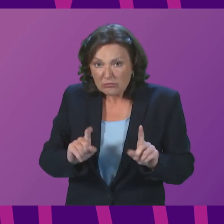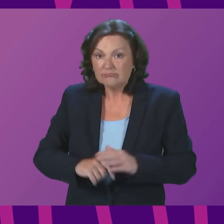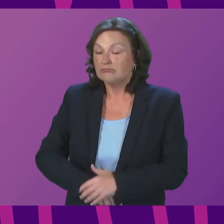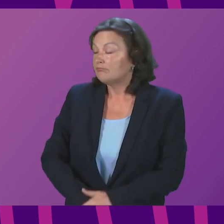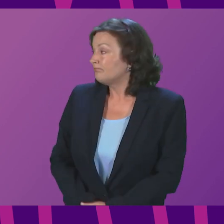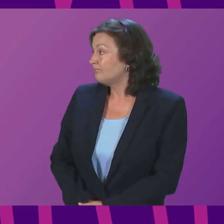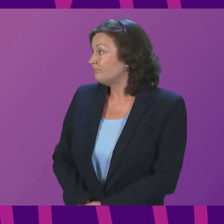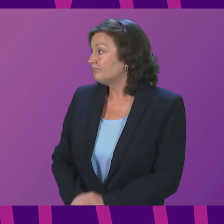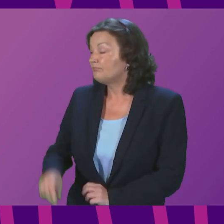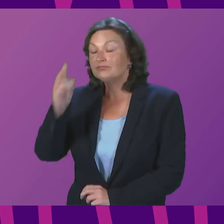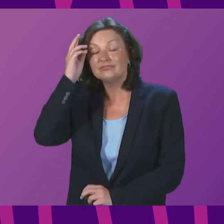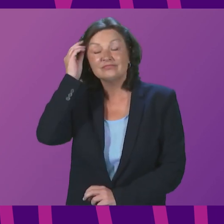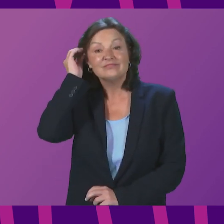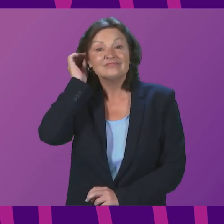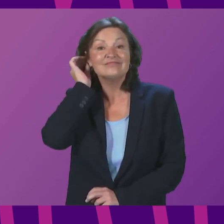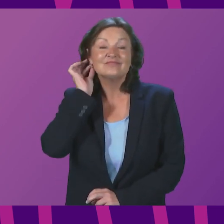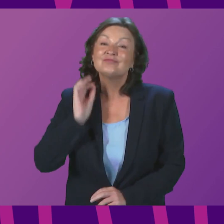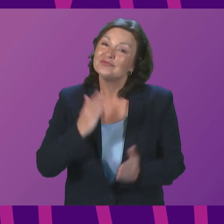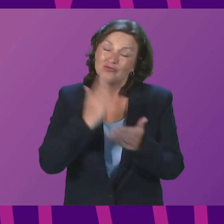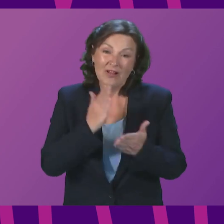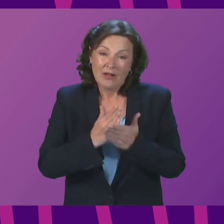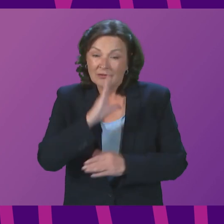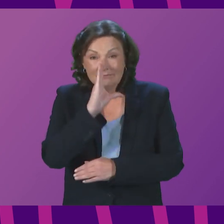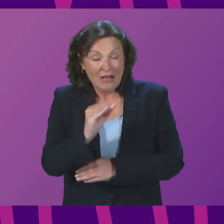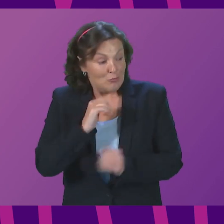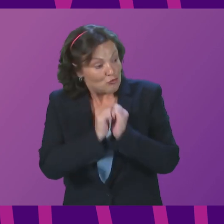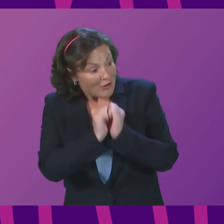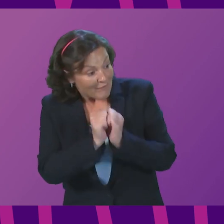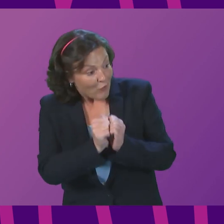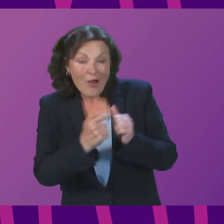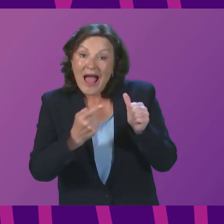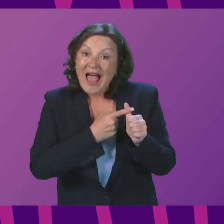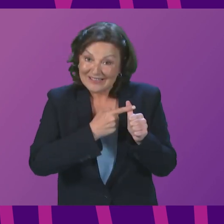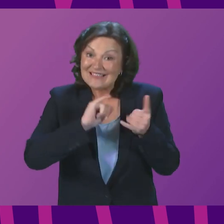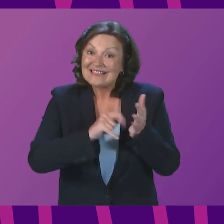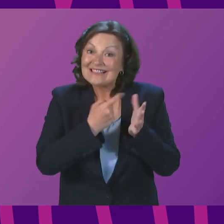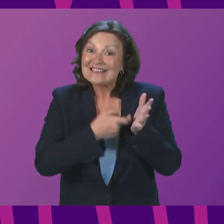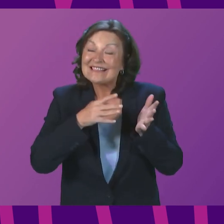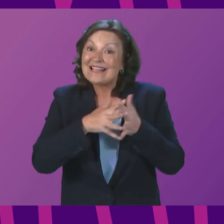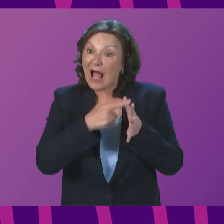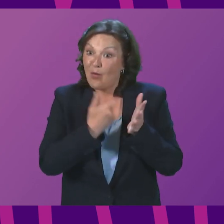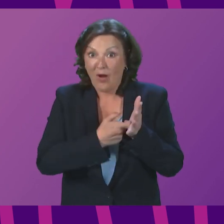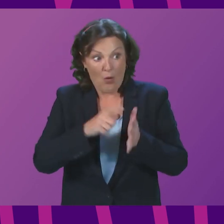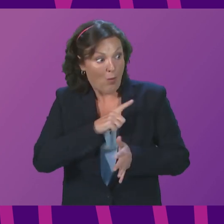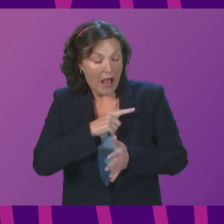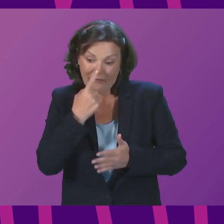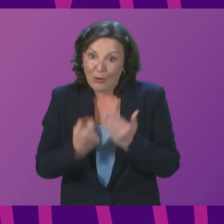the matter, because it gives me the opportunity to update members on what I said when he last raised the issue with me.